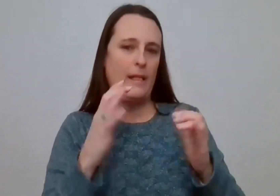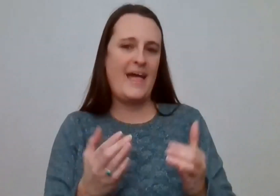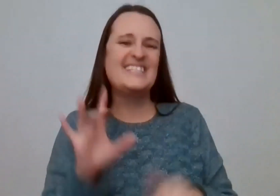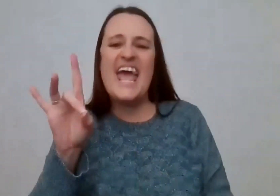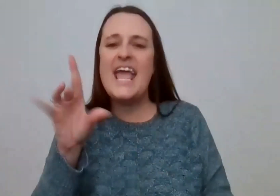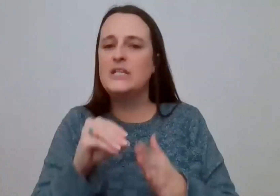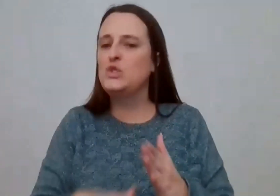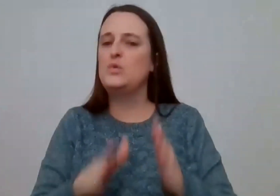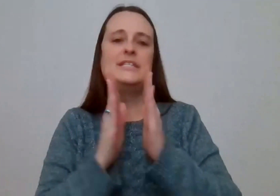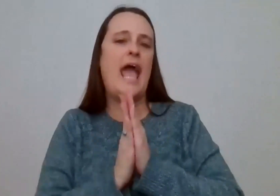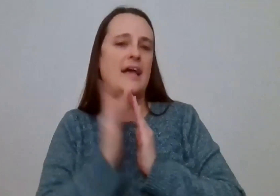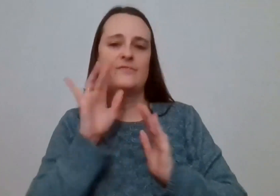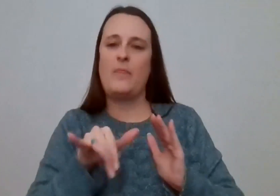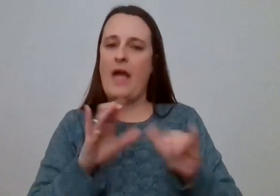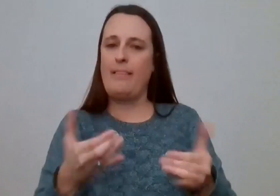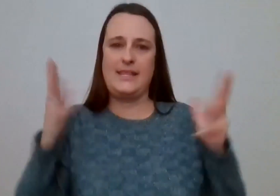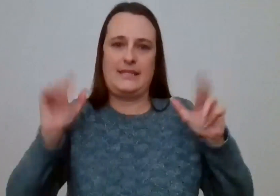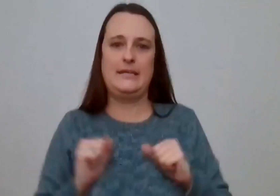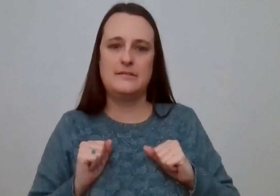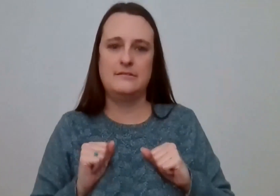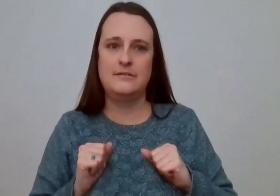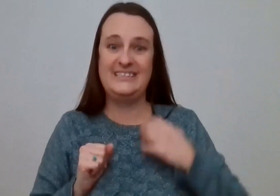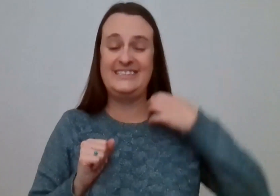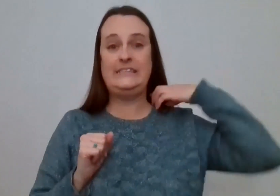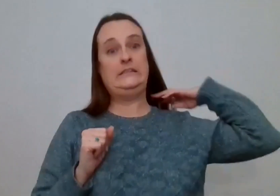you know that course for next school year well in virginia beach we're not going to be able to run